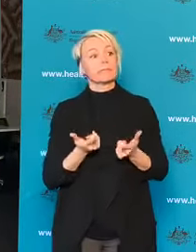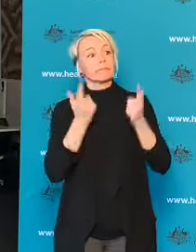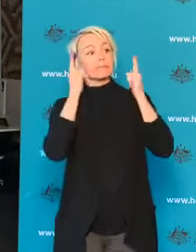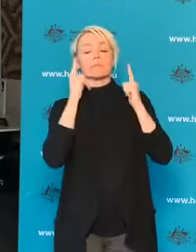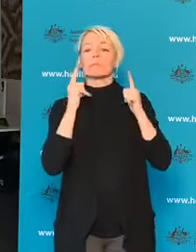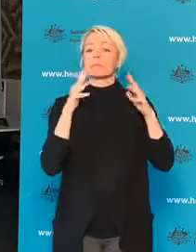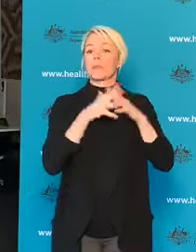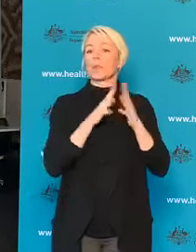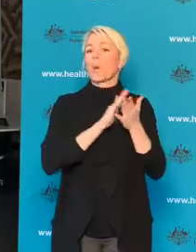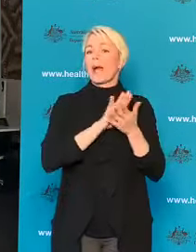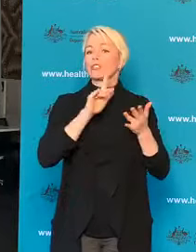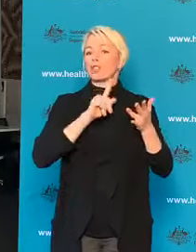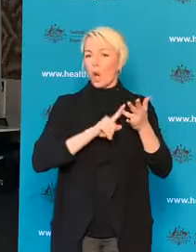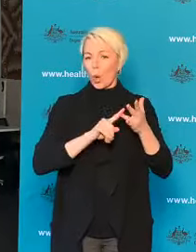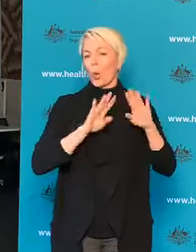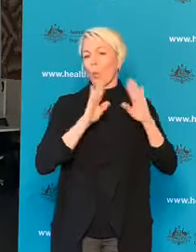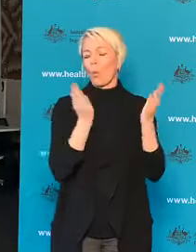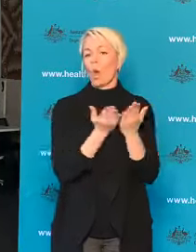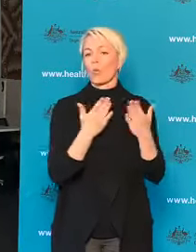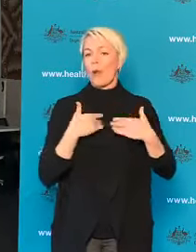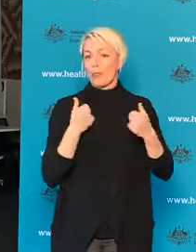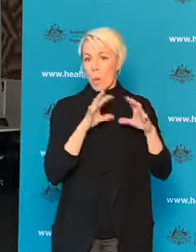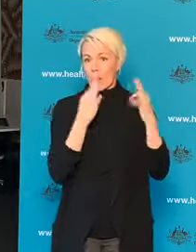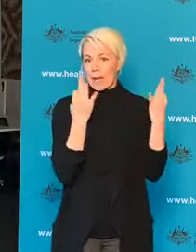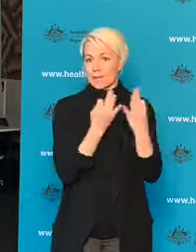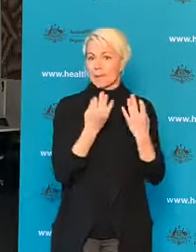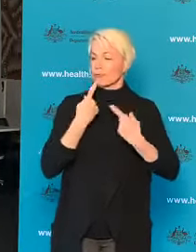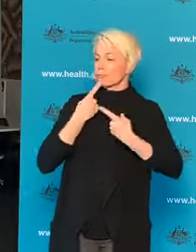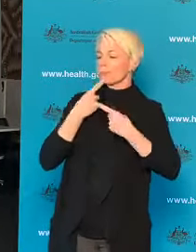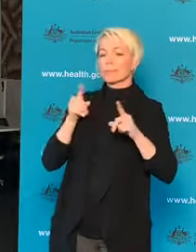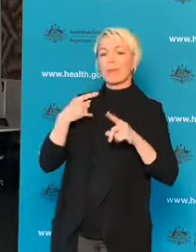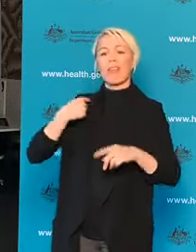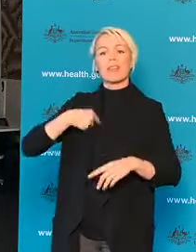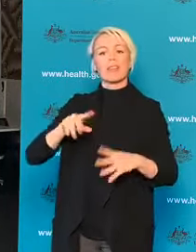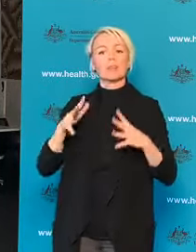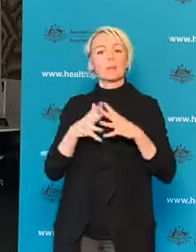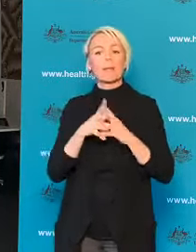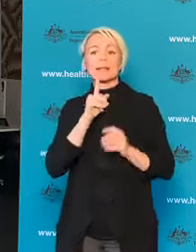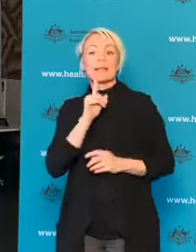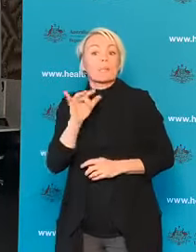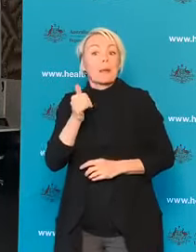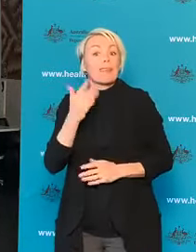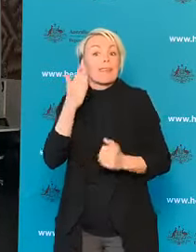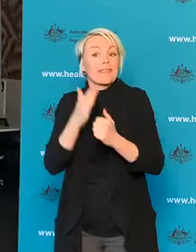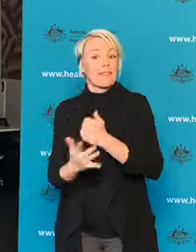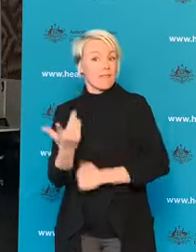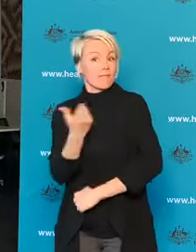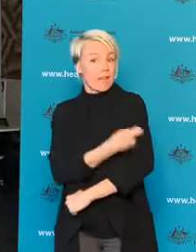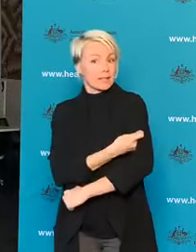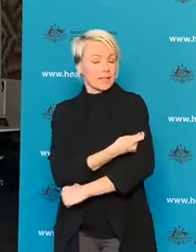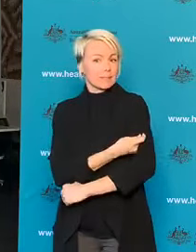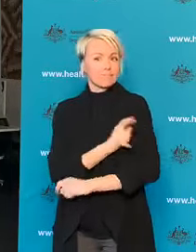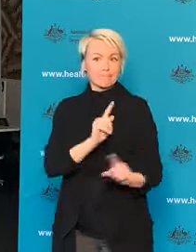there may never be a vaccine and our views on that position. So clearly there is a lot of work